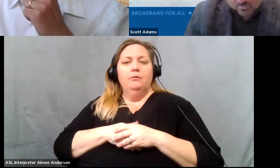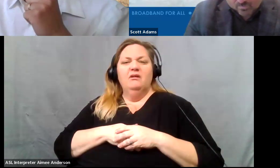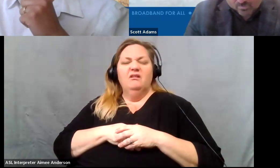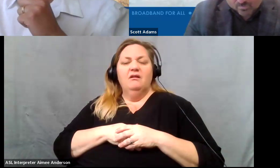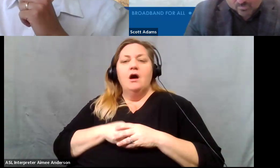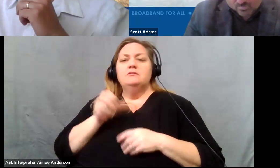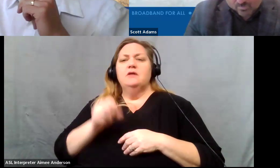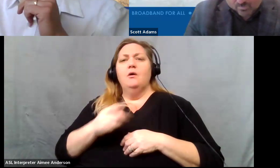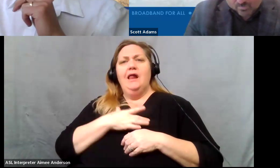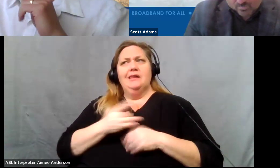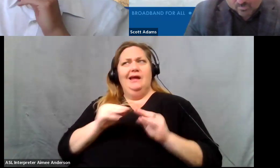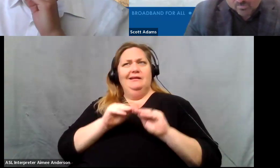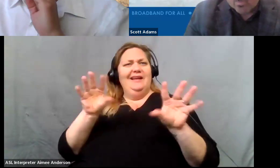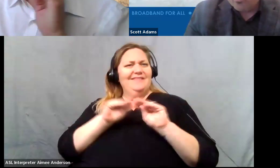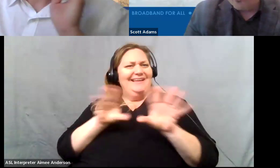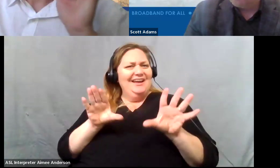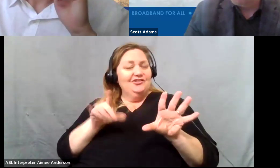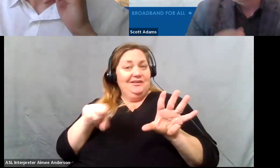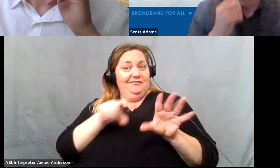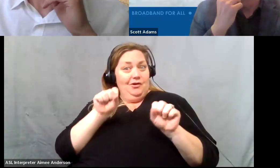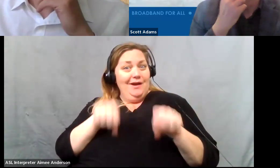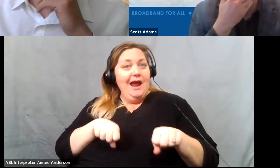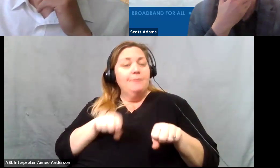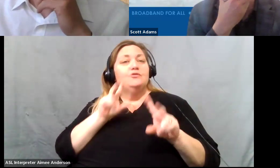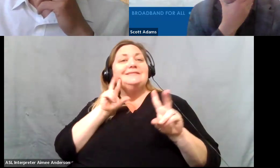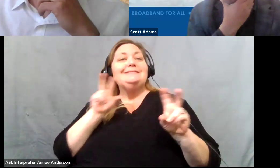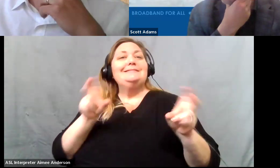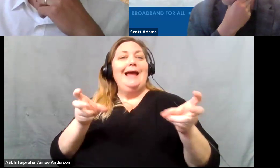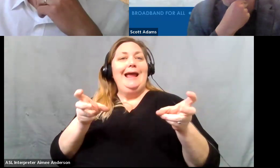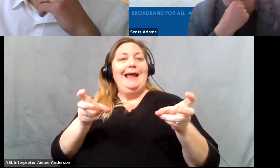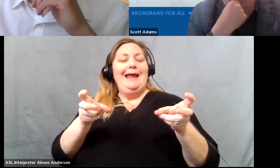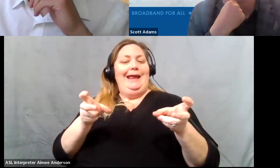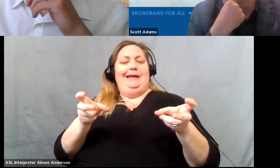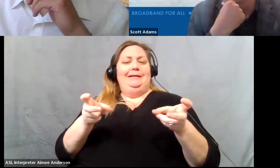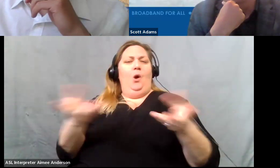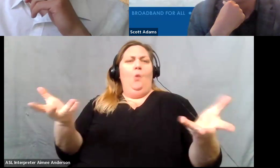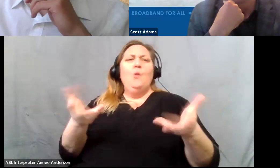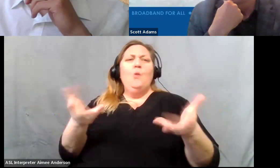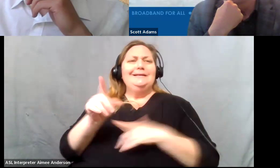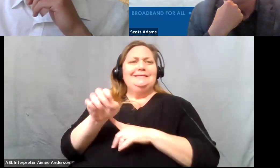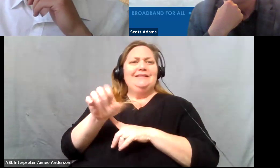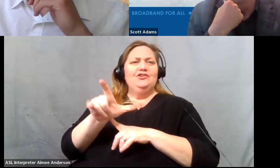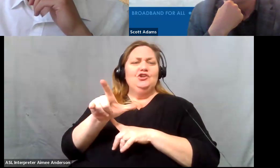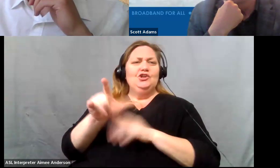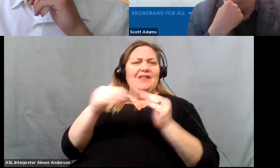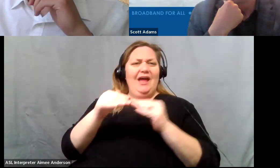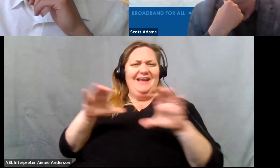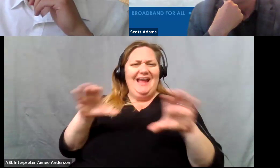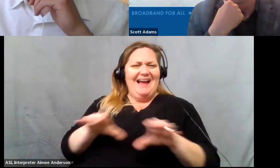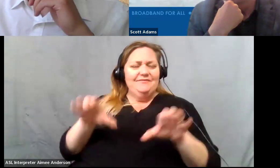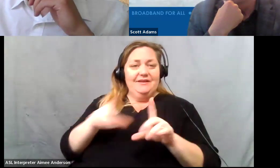like clarification if you guys are able to state what digital equity activities from the state plan